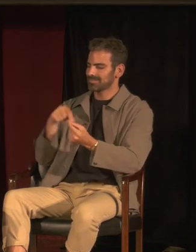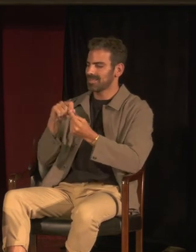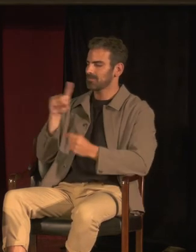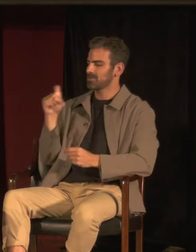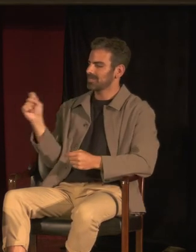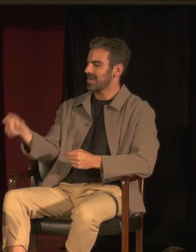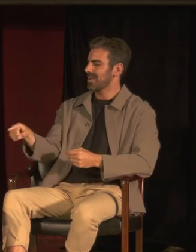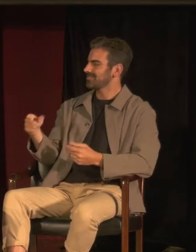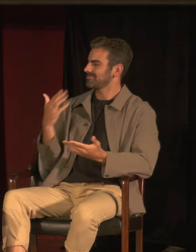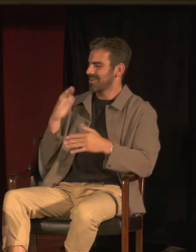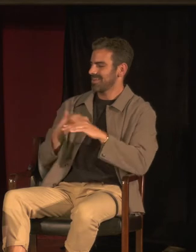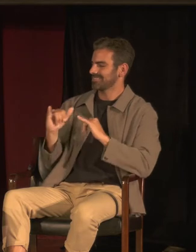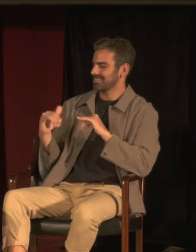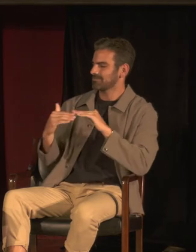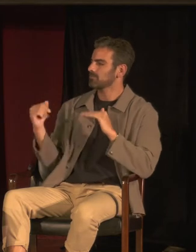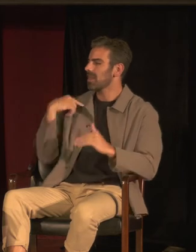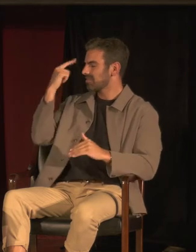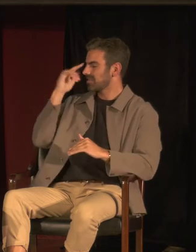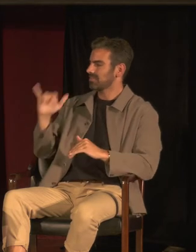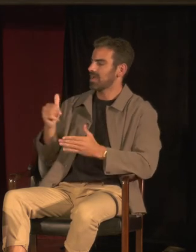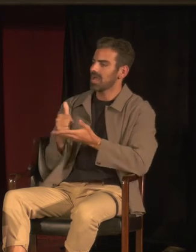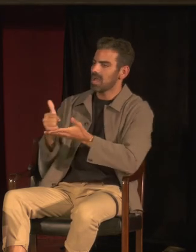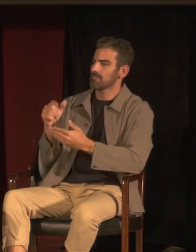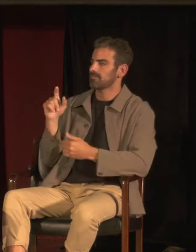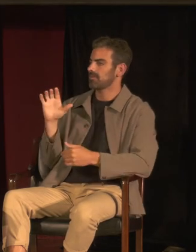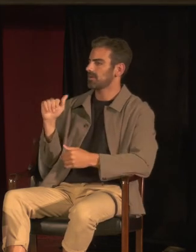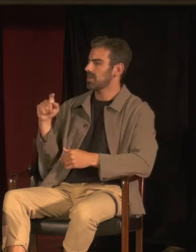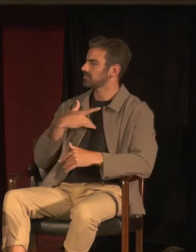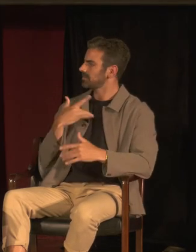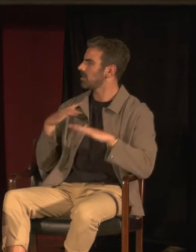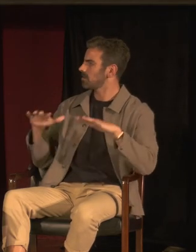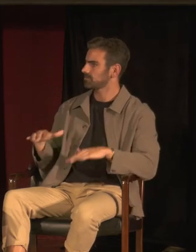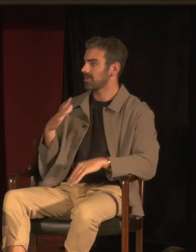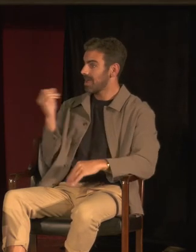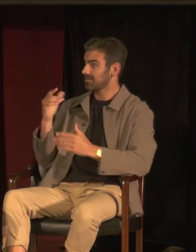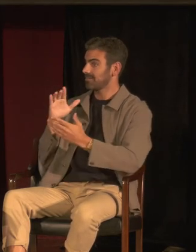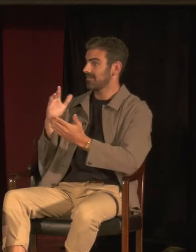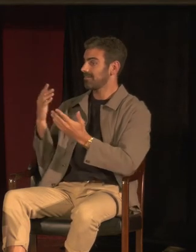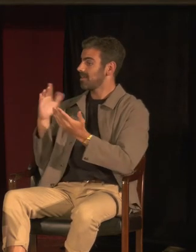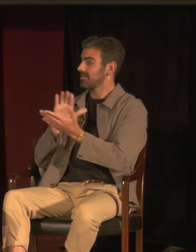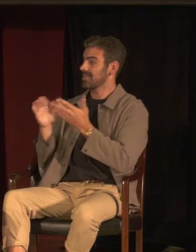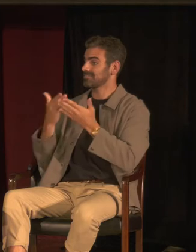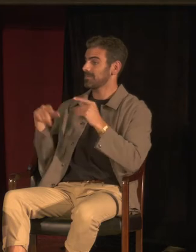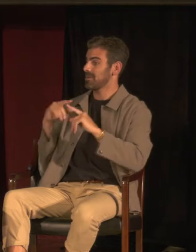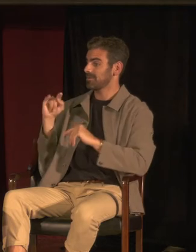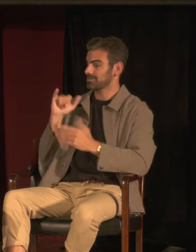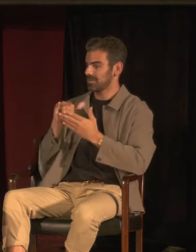Tell us about your struggles. Will you cry a little." But instead, we wanted Deaf people, essentially, to have a conversation which helped them become vulnerable and comfortable,